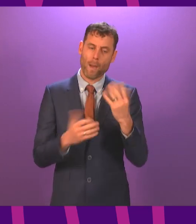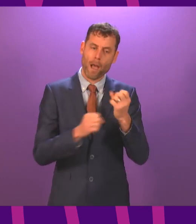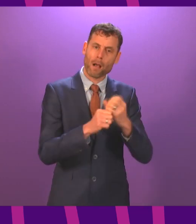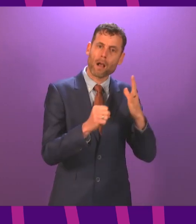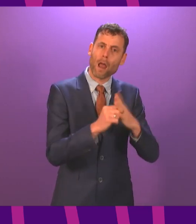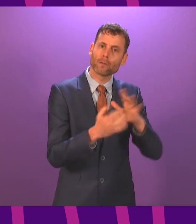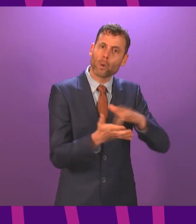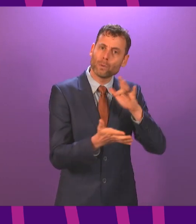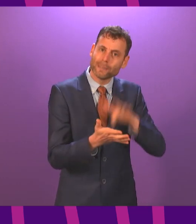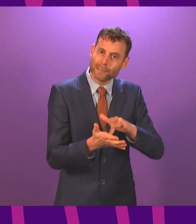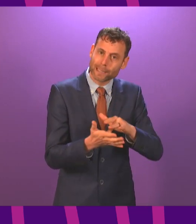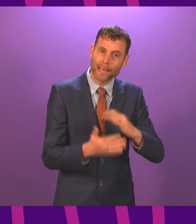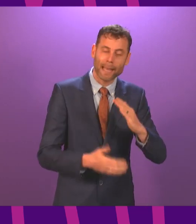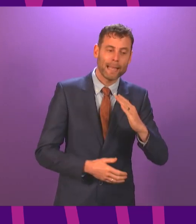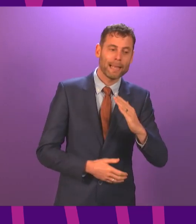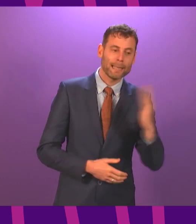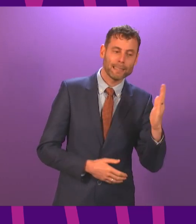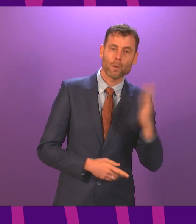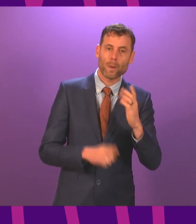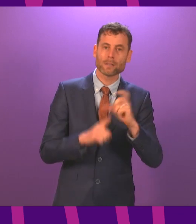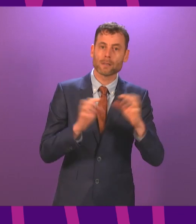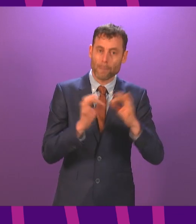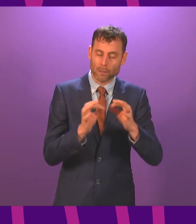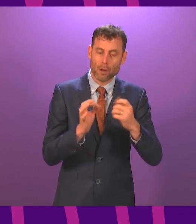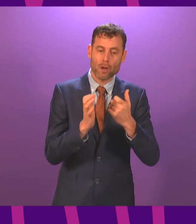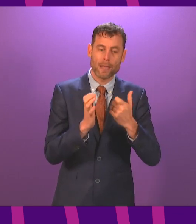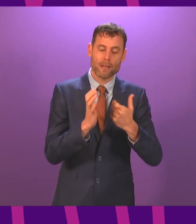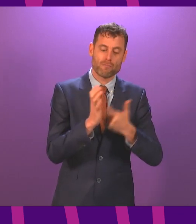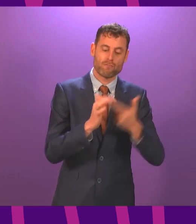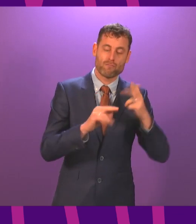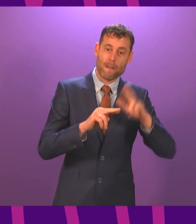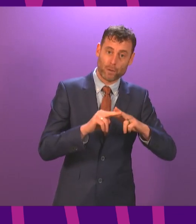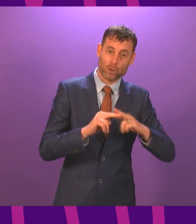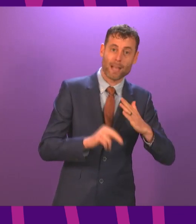week. Those are Glasgow City, East and West Dunbartonshire, Renfrewshire and East Renfrewshire,